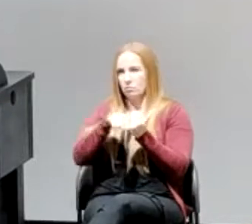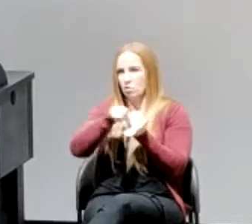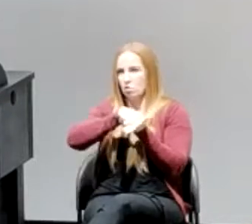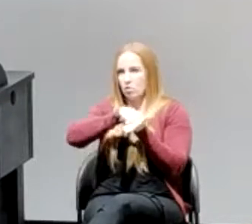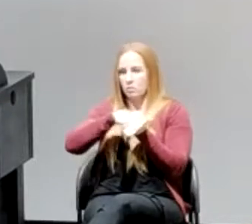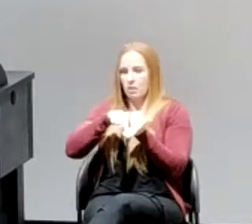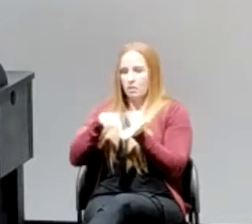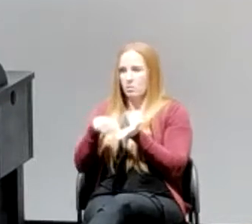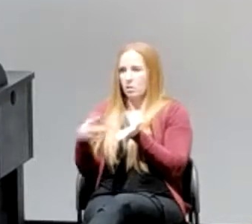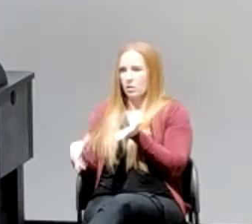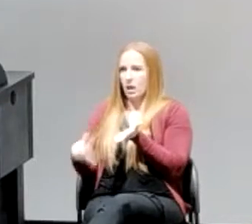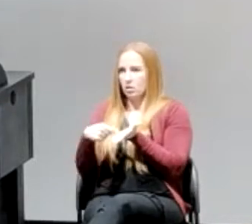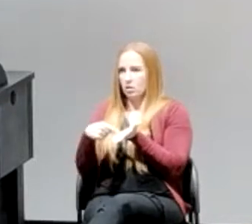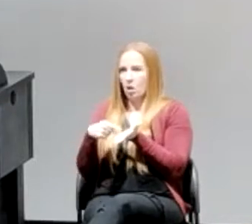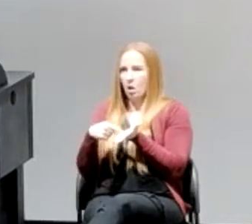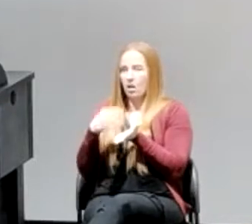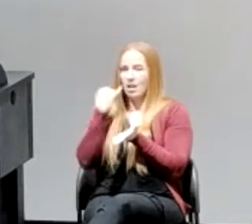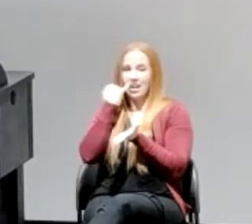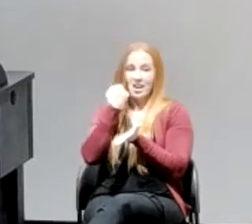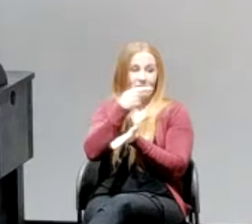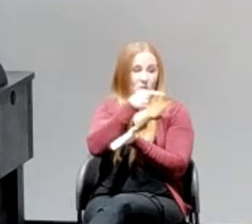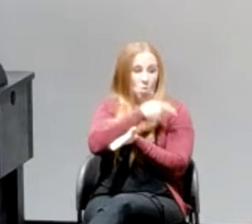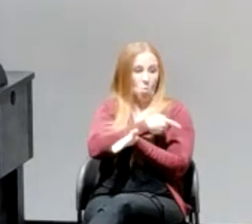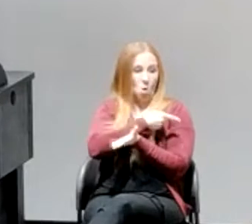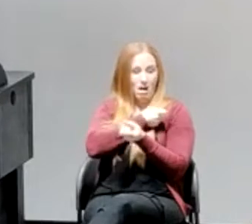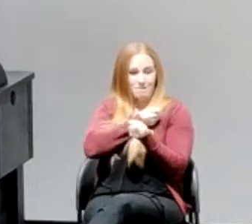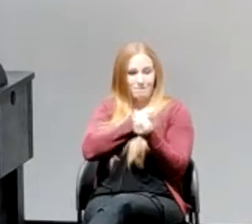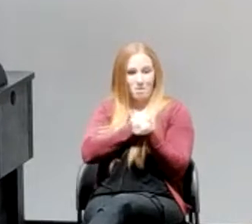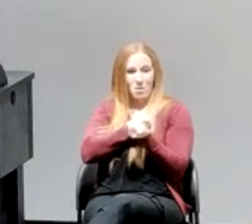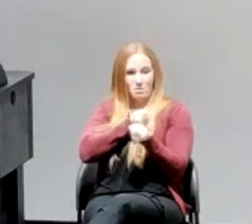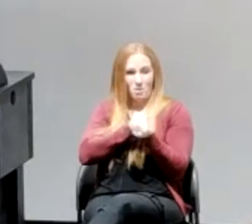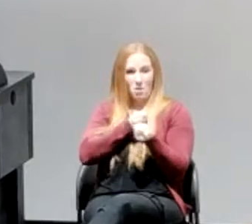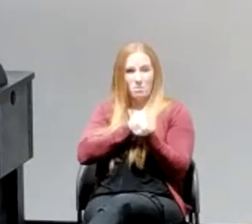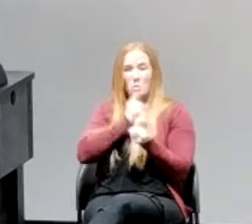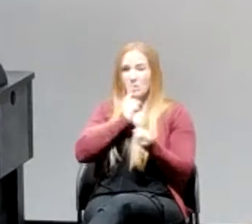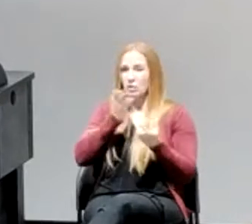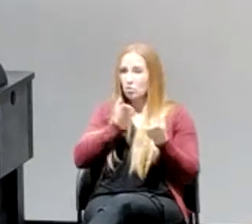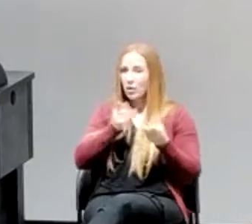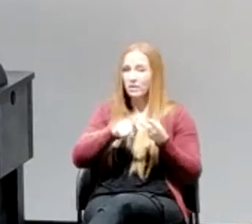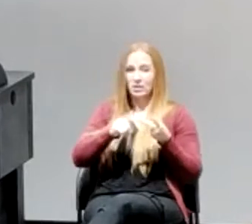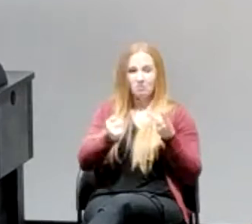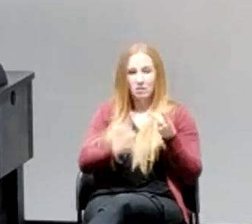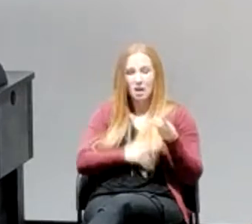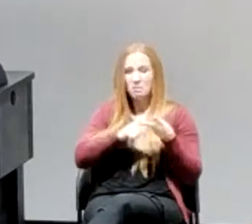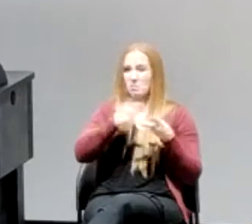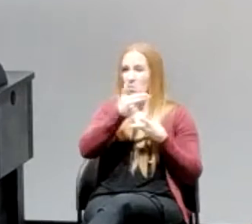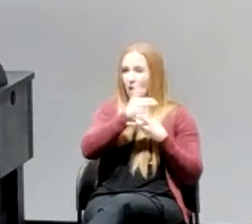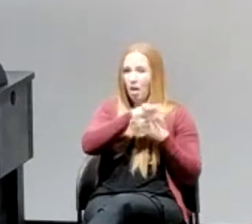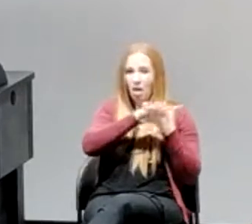The arrival of them into Las Vegas was barely a brief in the business section. Does that make sense? Of course it does.